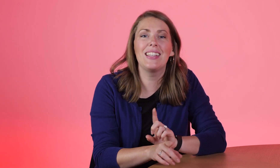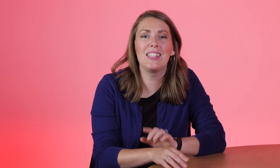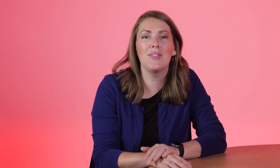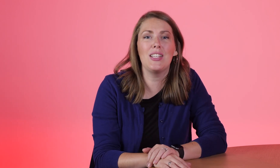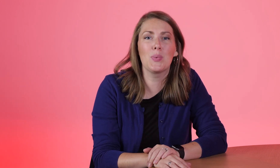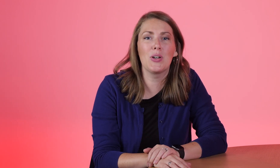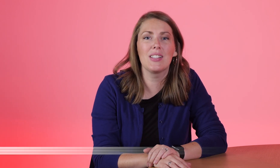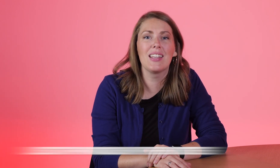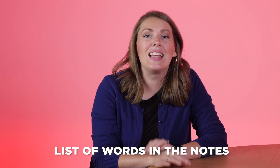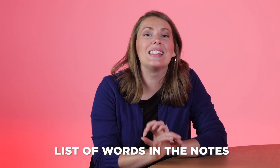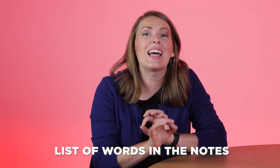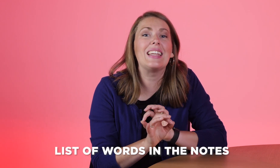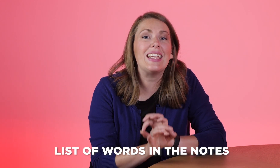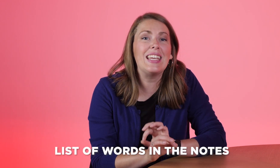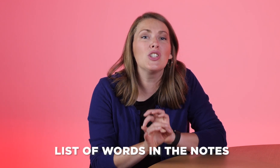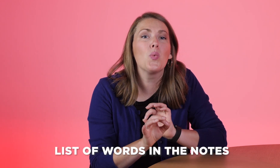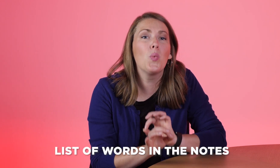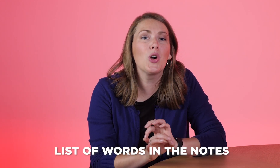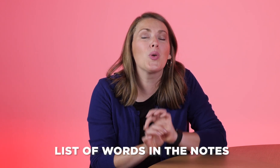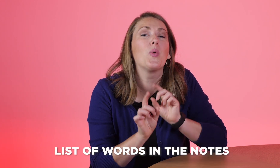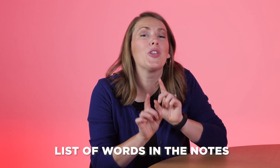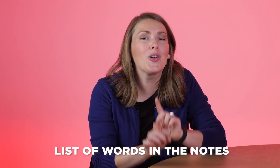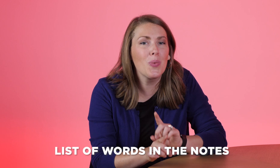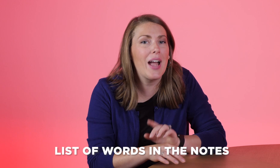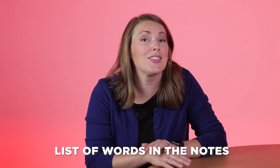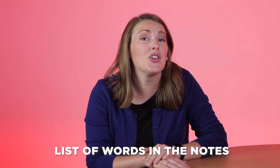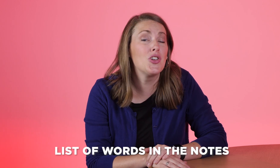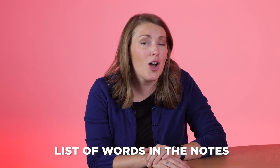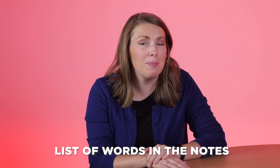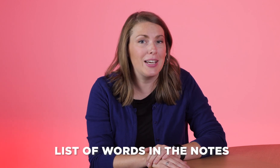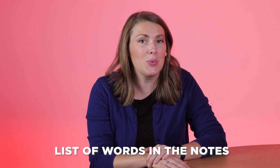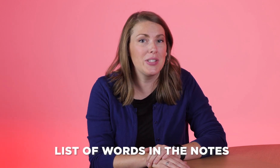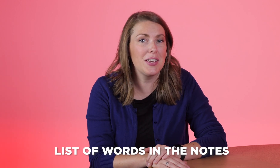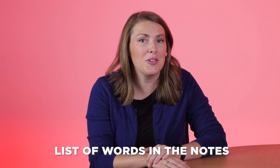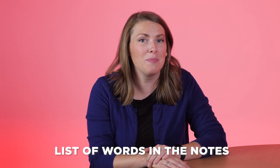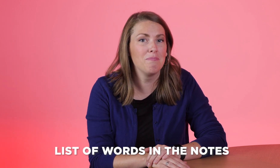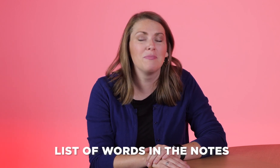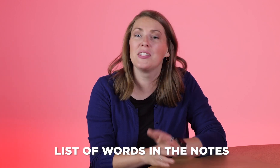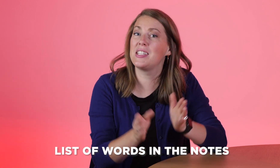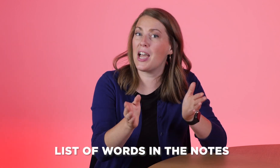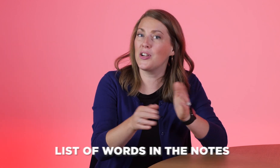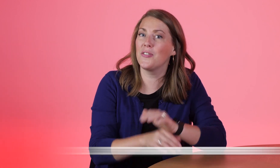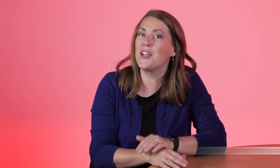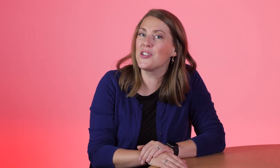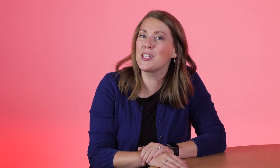list of these words sign each word with the correct non-manual signal see how your facial